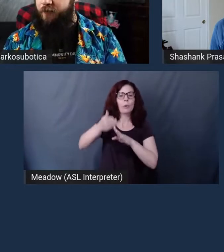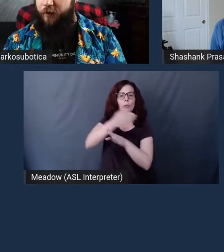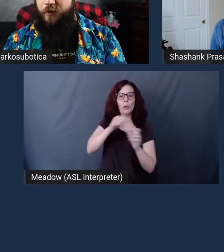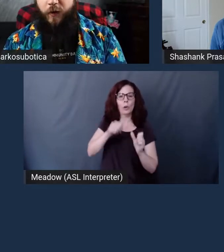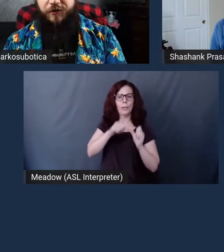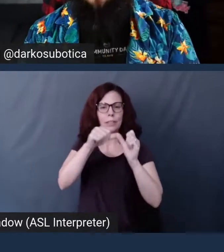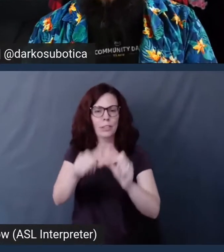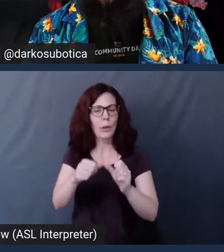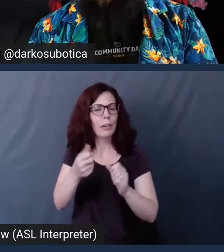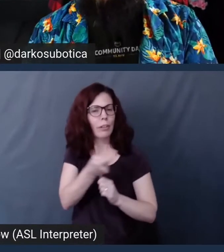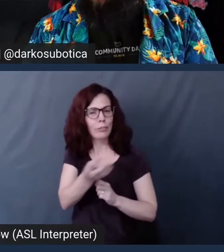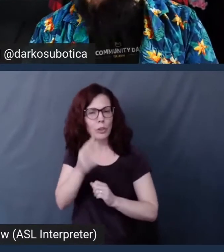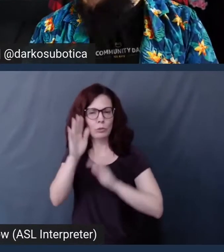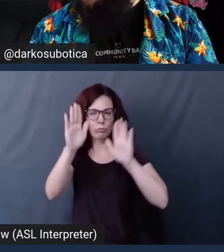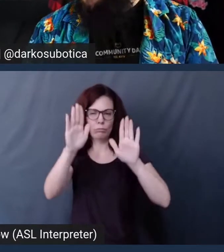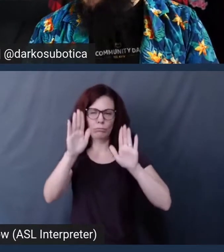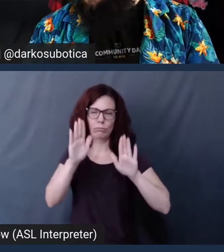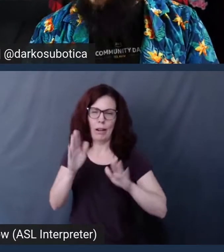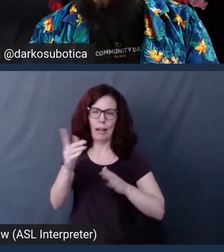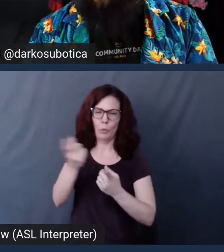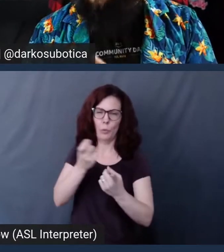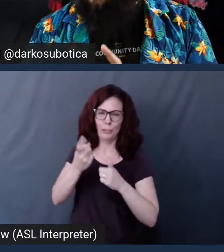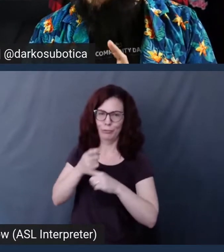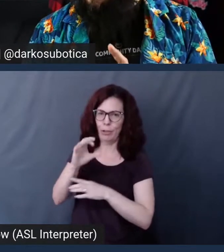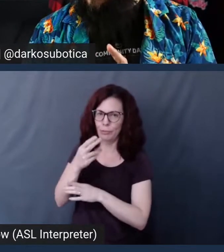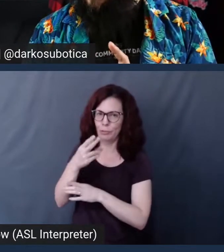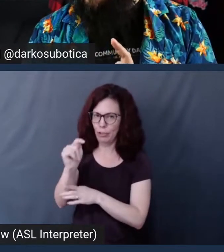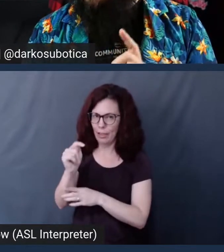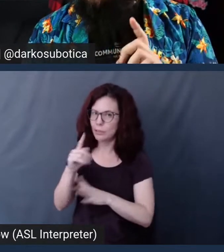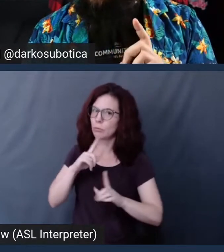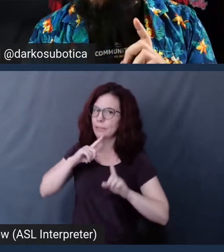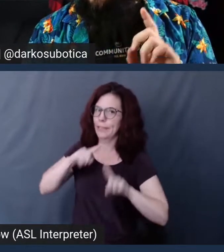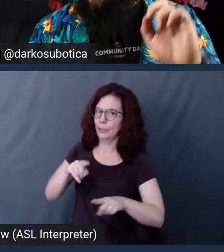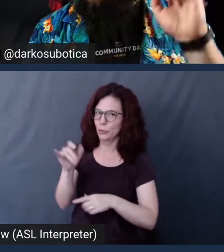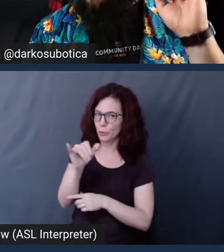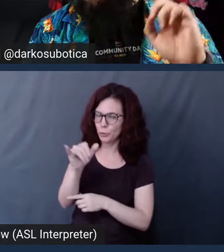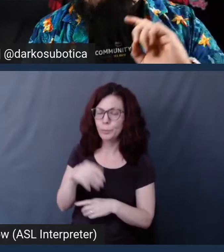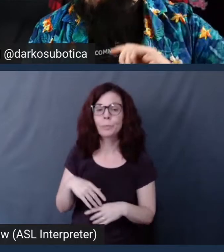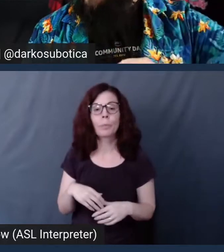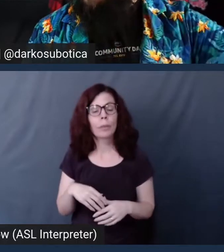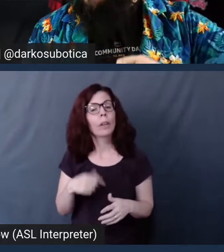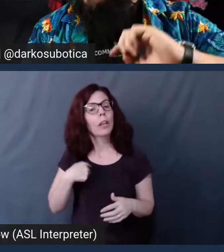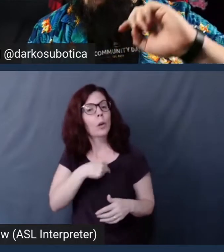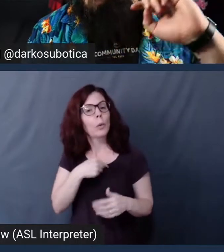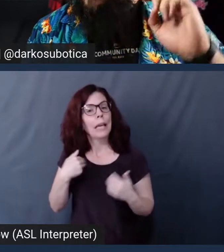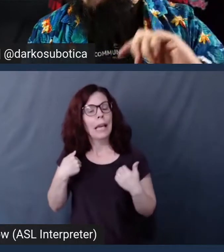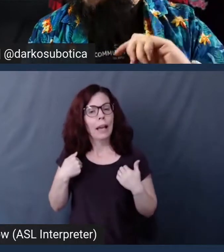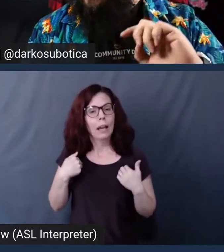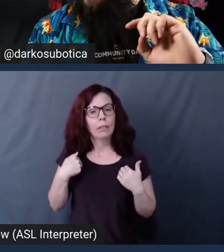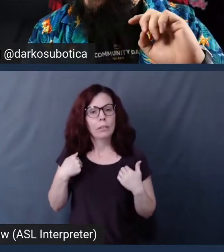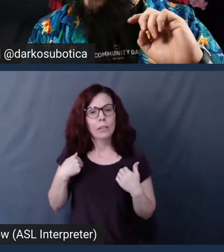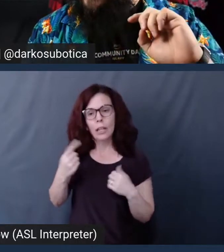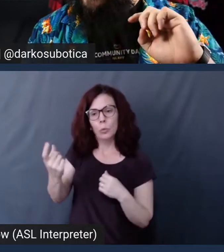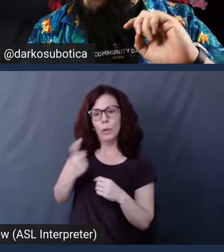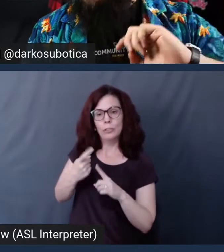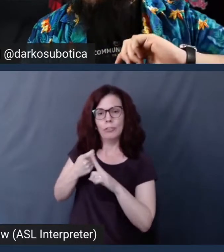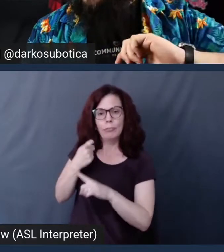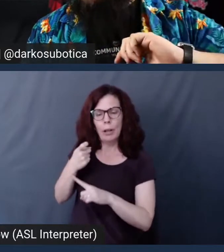of great questions coming in from the chat, and I want to address this as well. So we have a question from Mjbgalaxe.